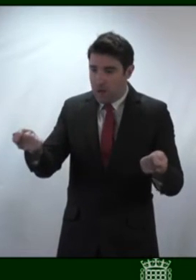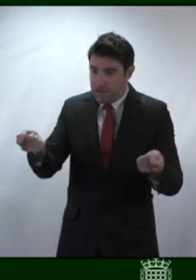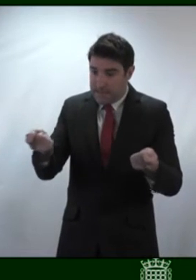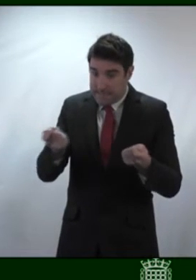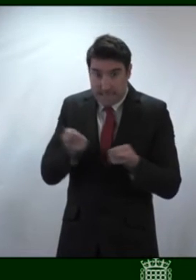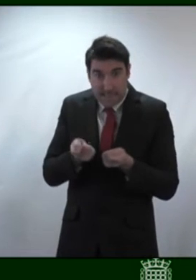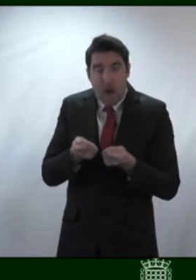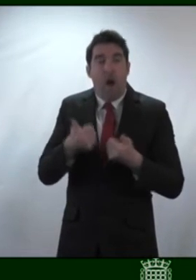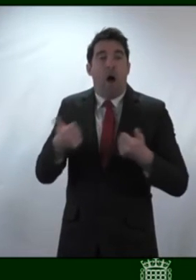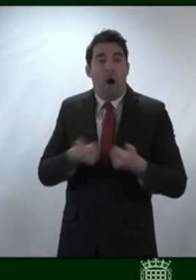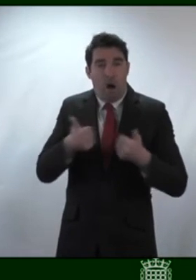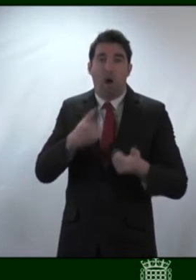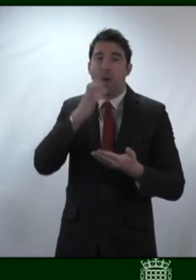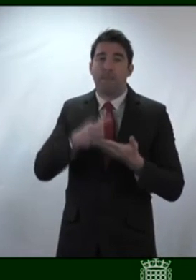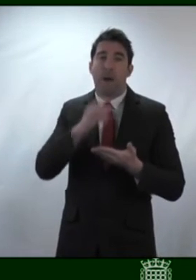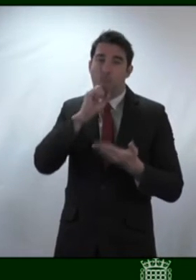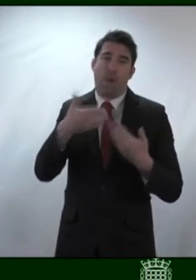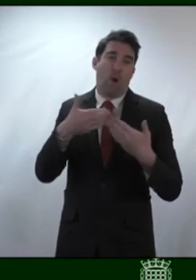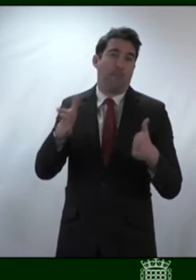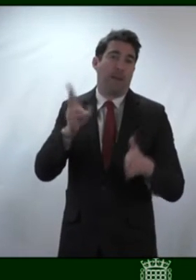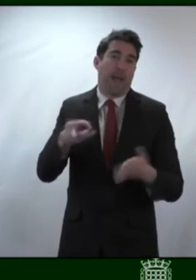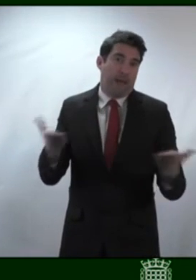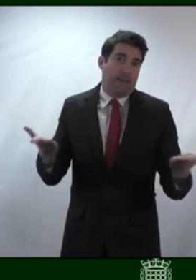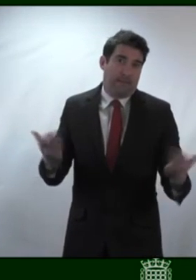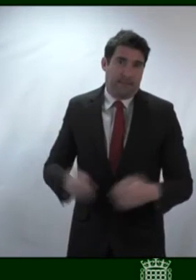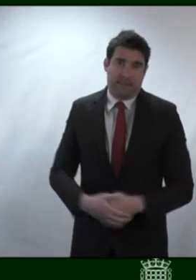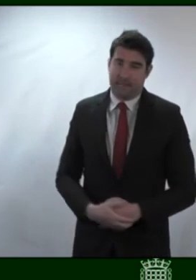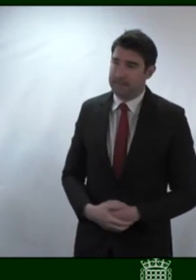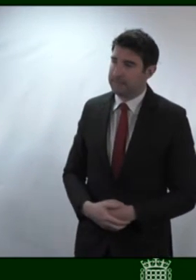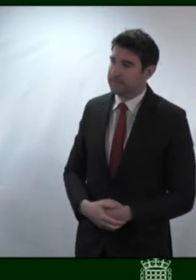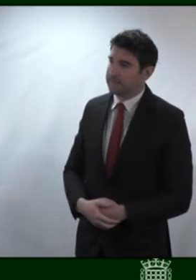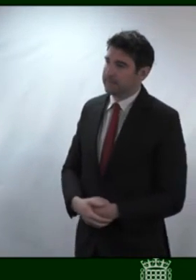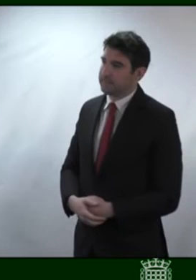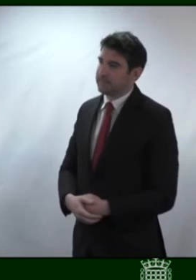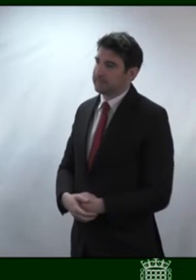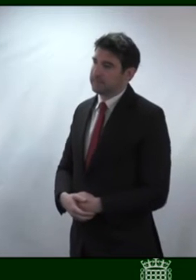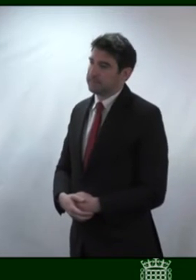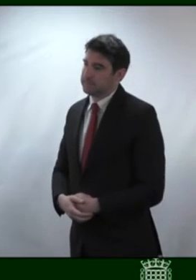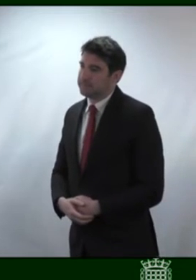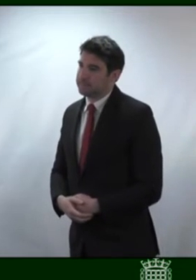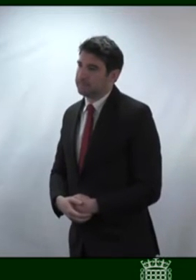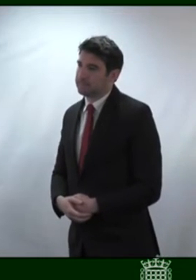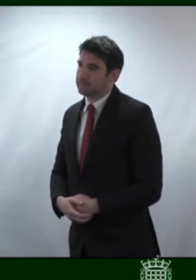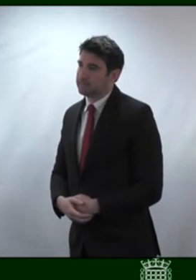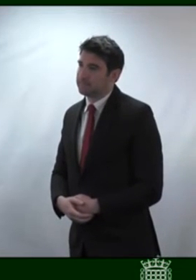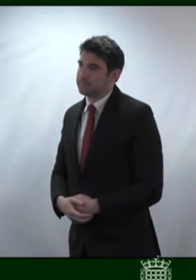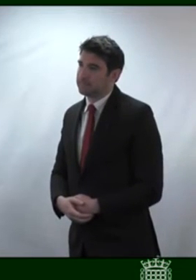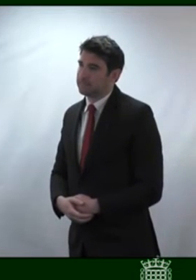What steps the Government have taken to help ensure that businesses are prepared for the end of the transition period.